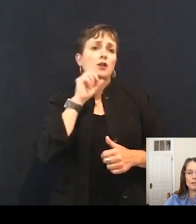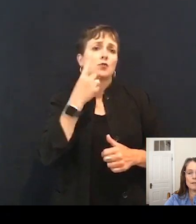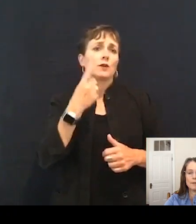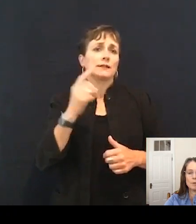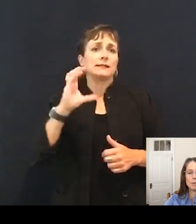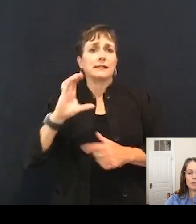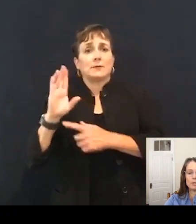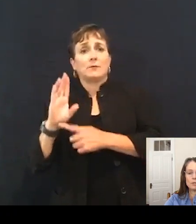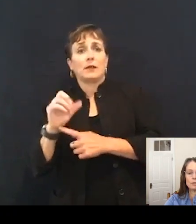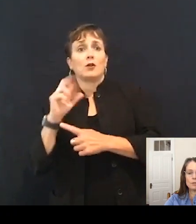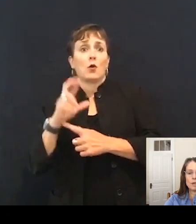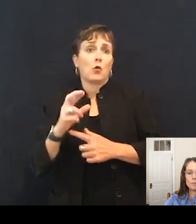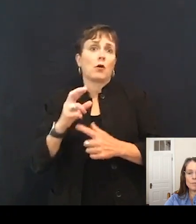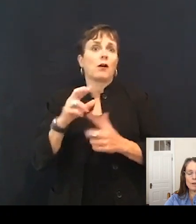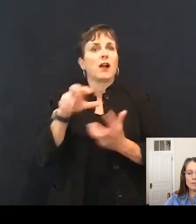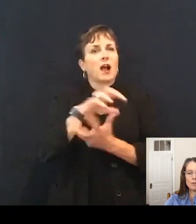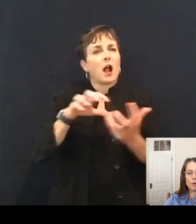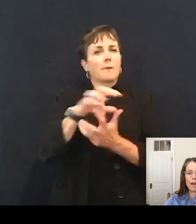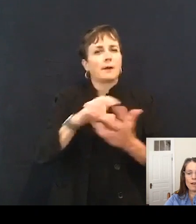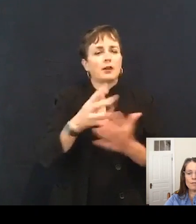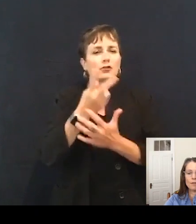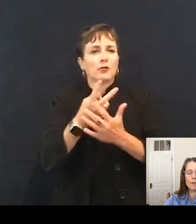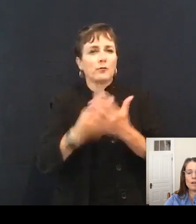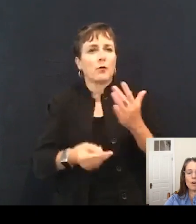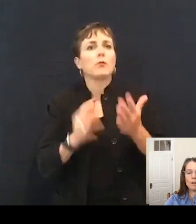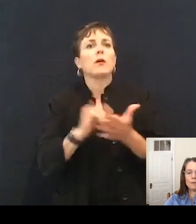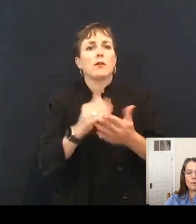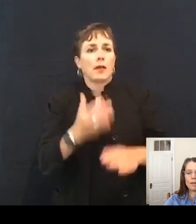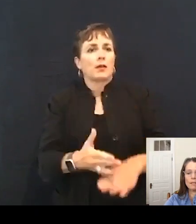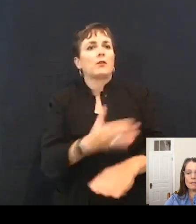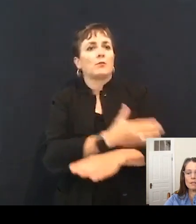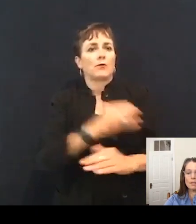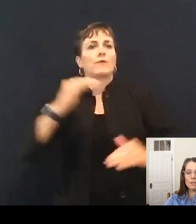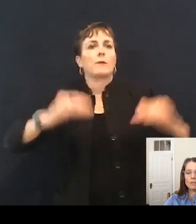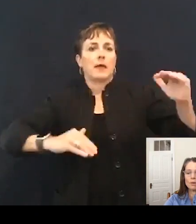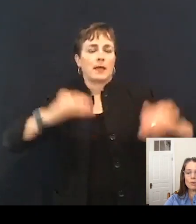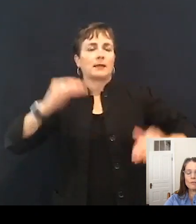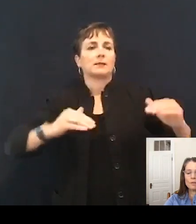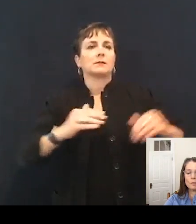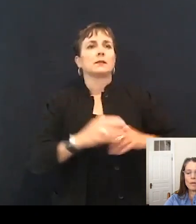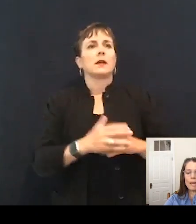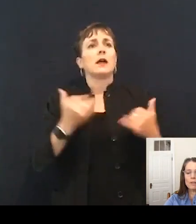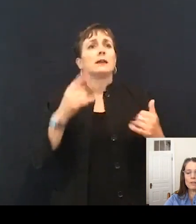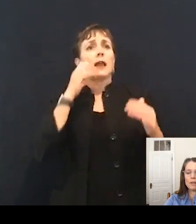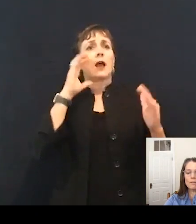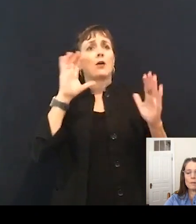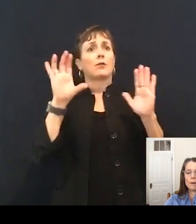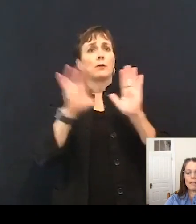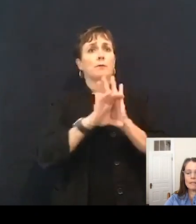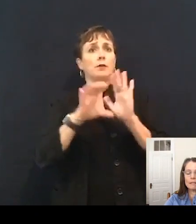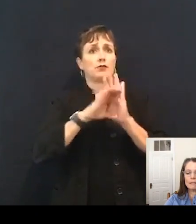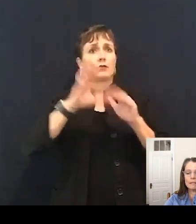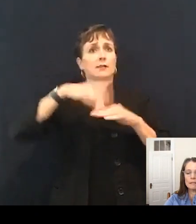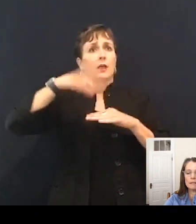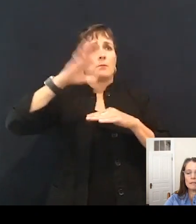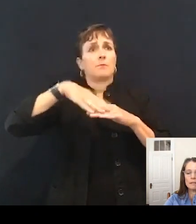The pictures above the graph, on the right, show the foot pattern of the mice.